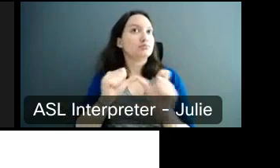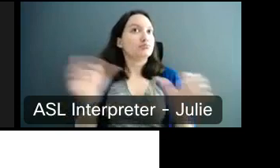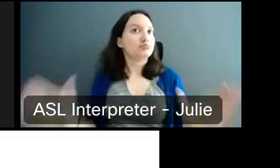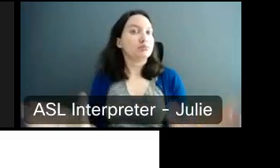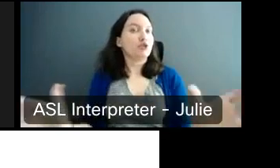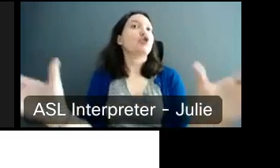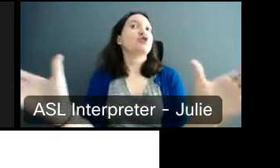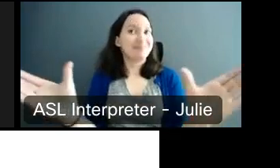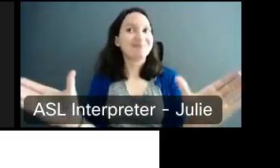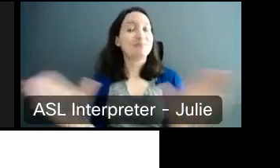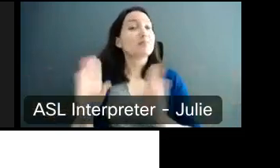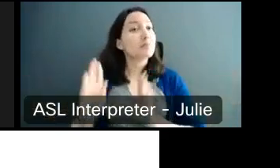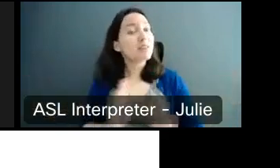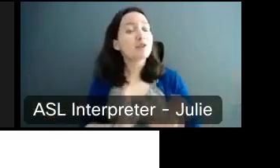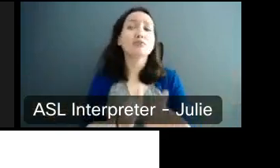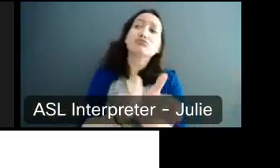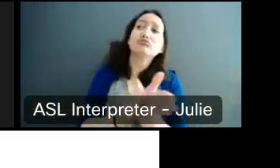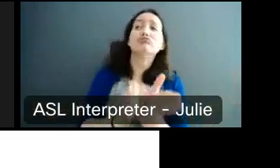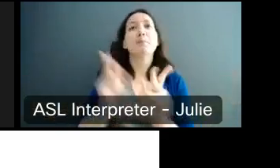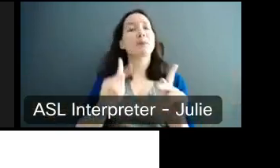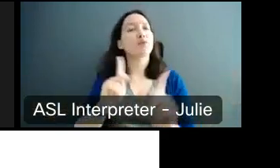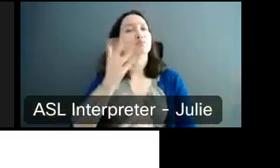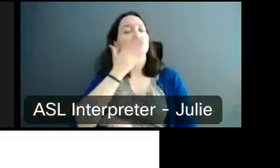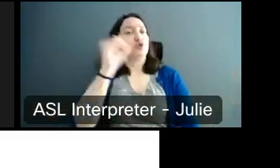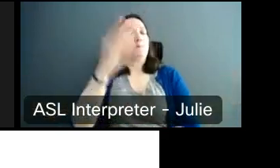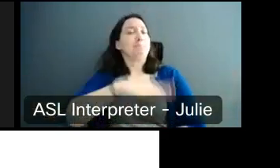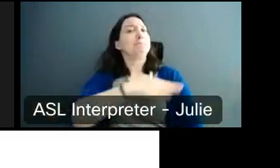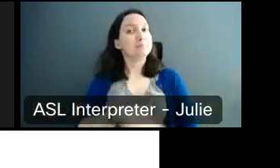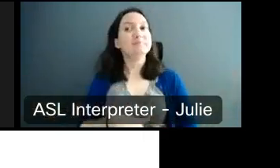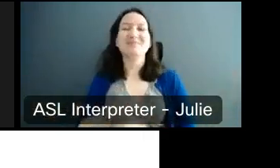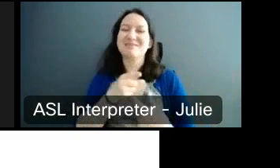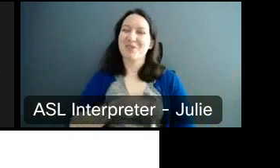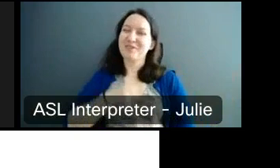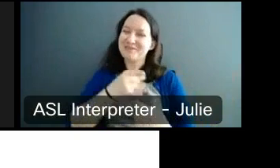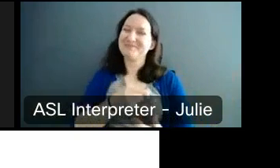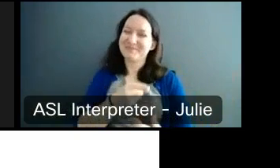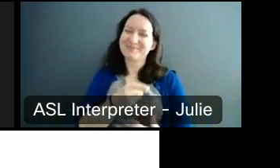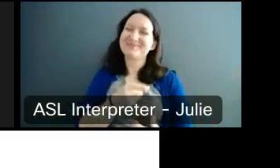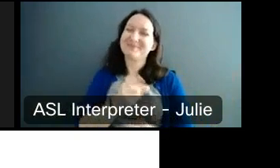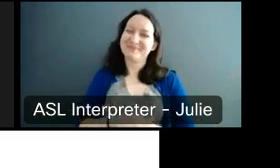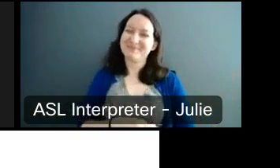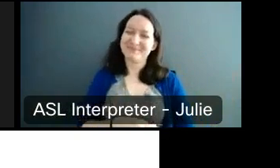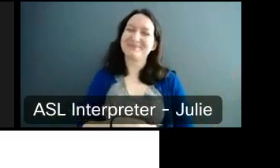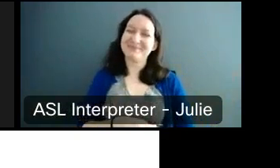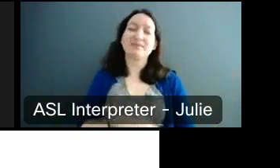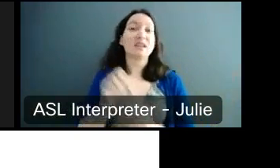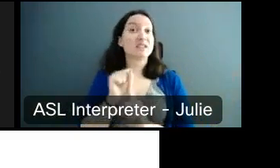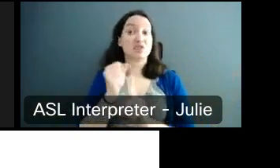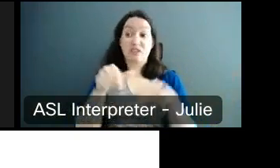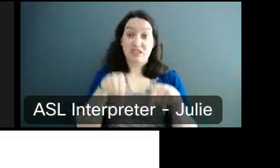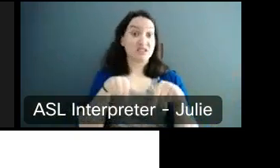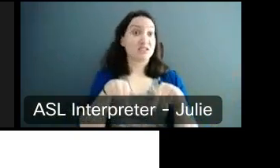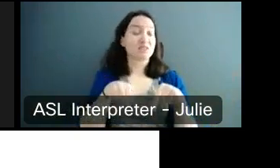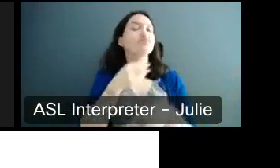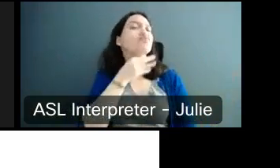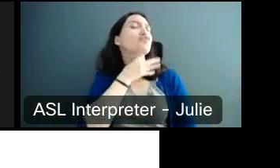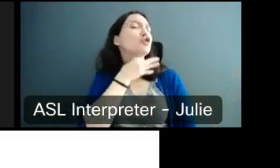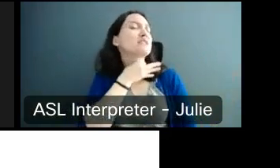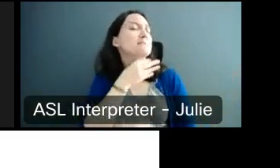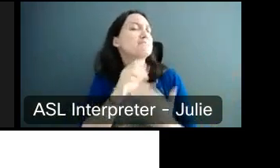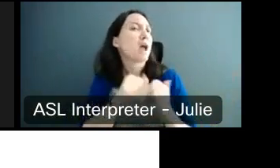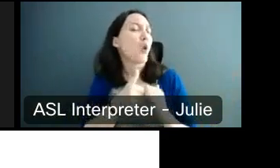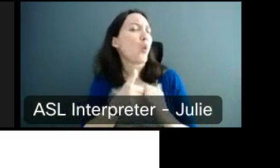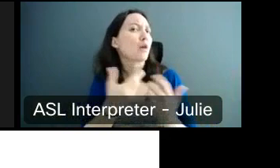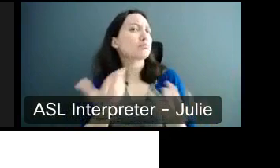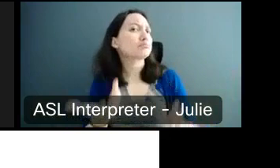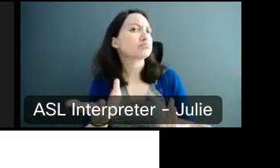The behavior and people who have done exceptionally well, and that's always a struggle, particularly in a situation like ours. So, just curious. How is that? All sort of been.